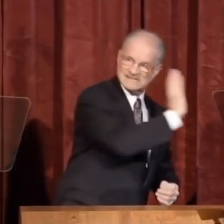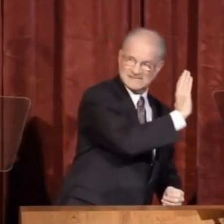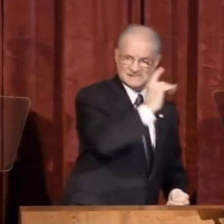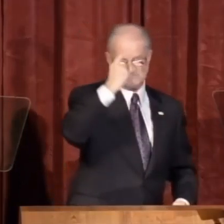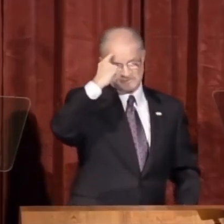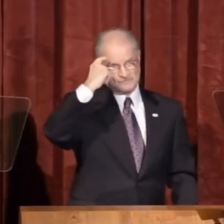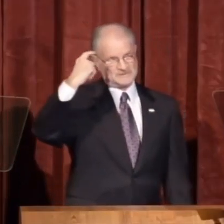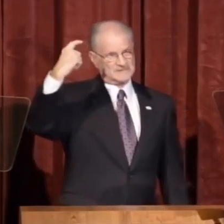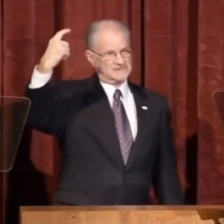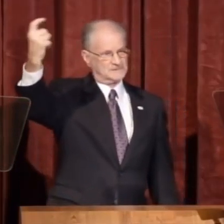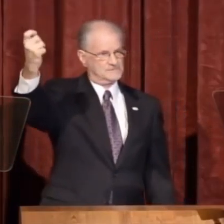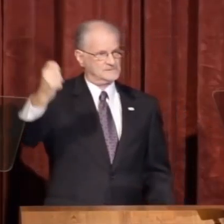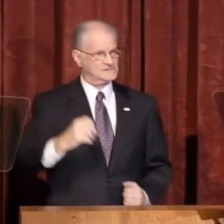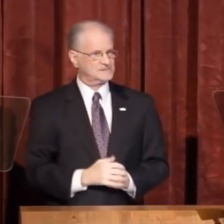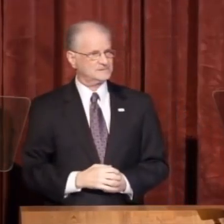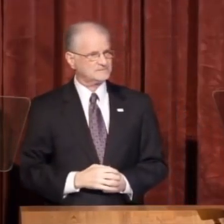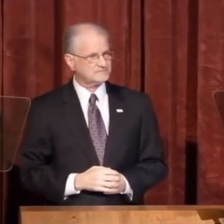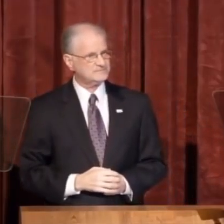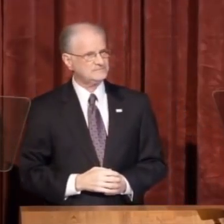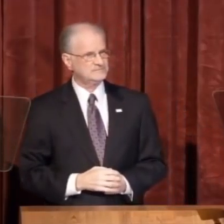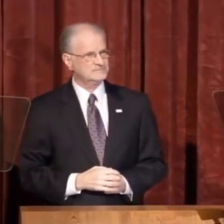And so today, we take our inspiration